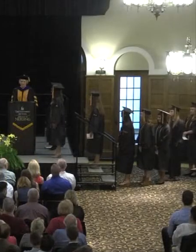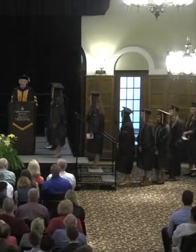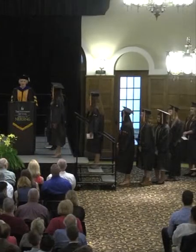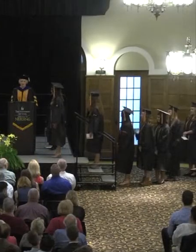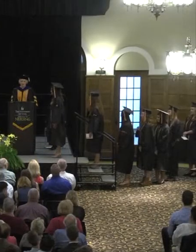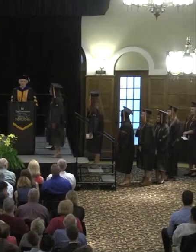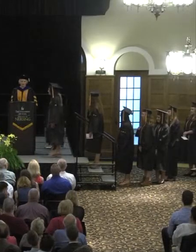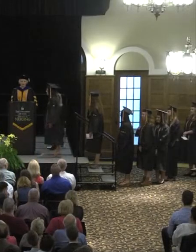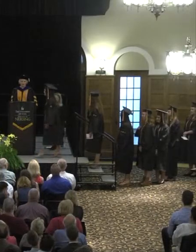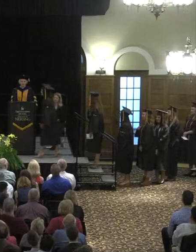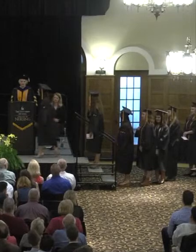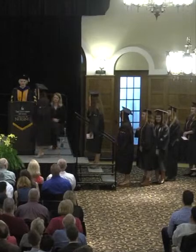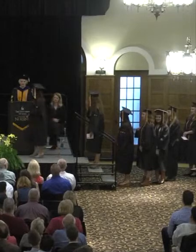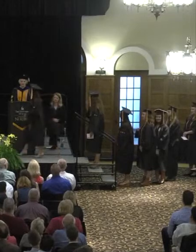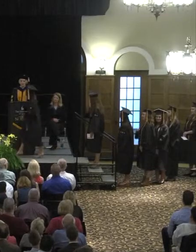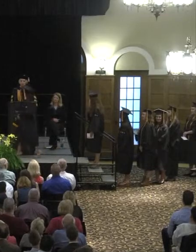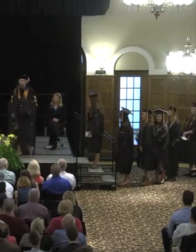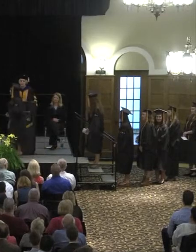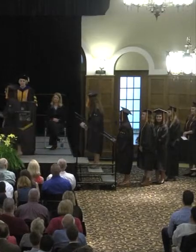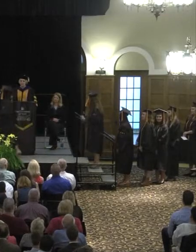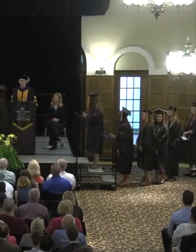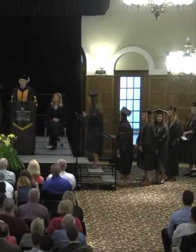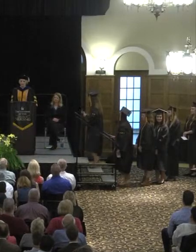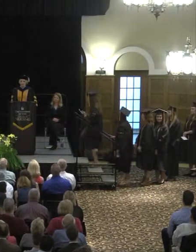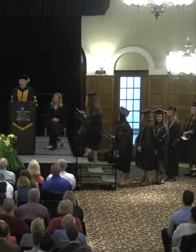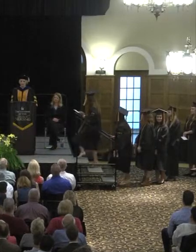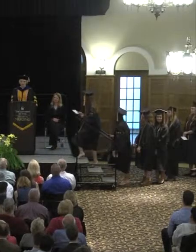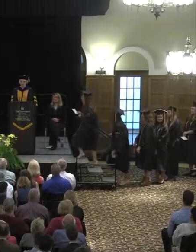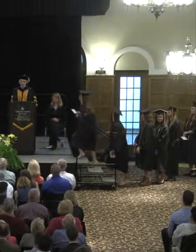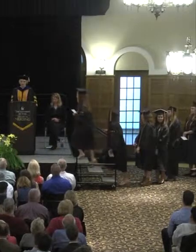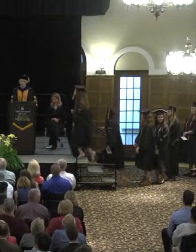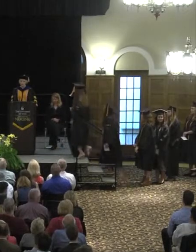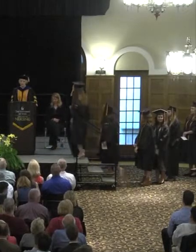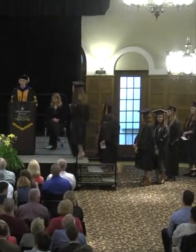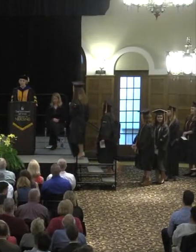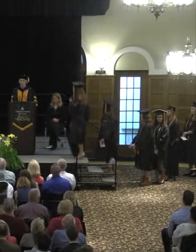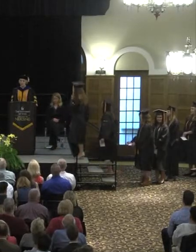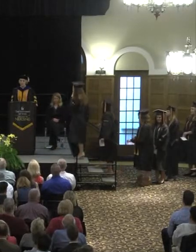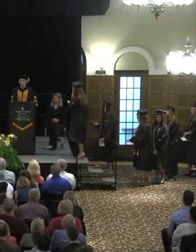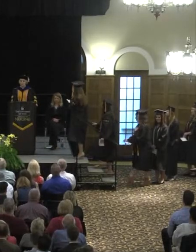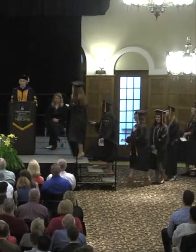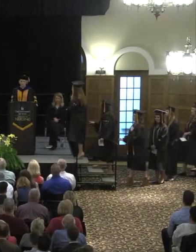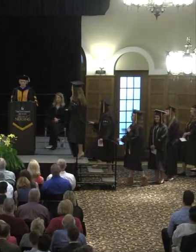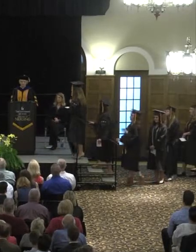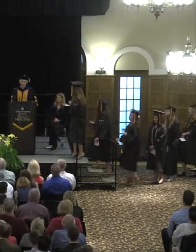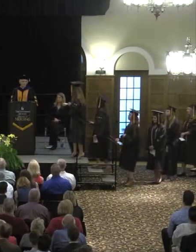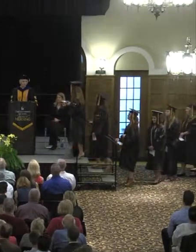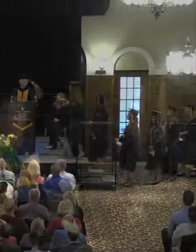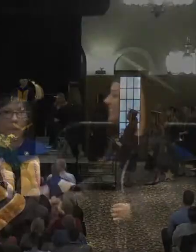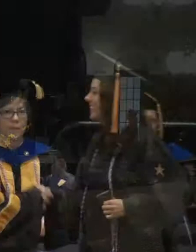Sarah Pflederer, BSN, Bachelor of Science in Nursing with Distinction.